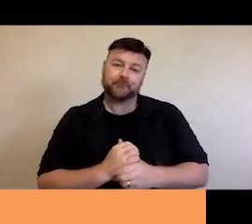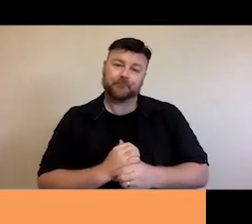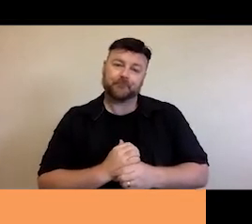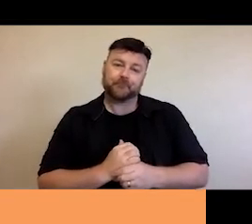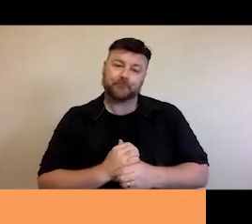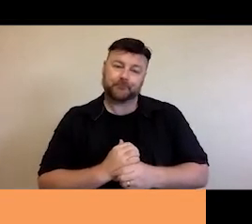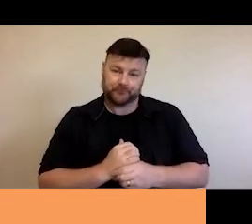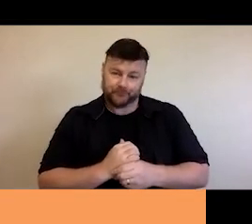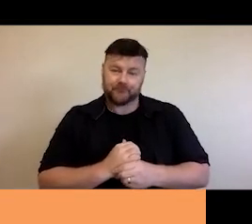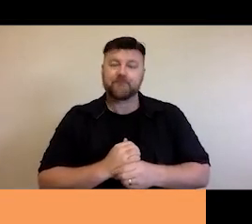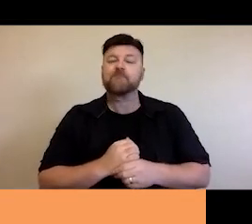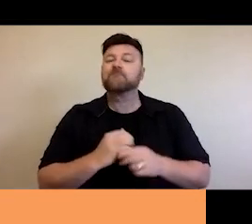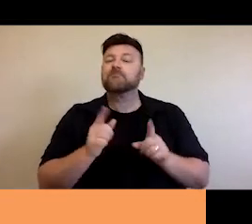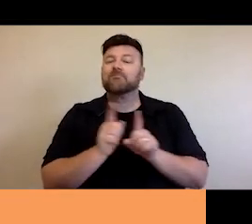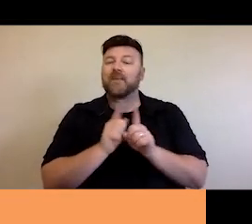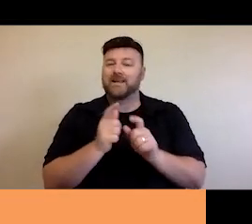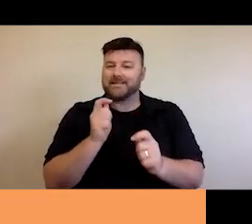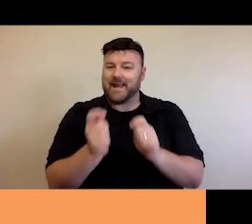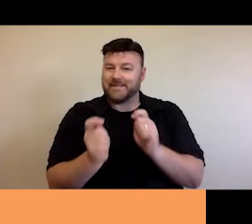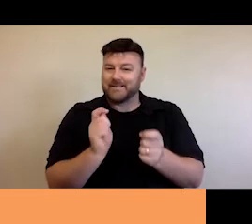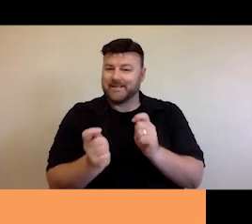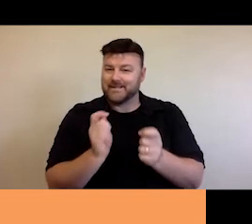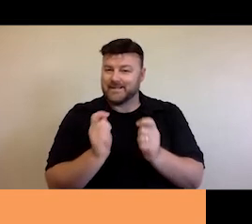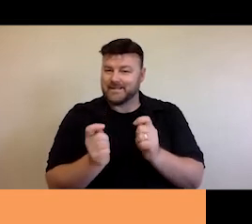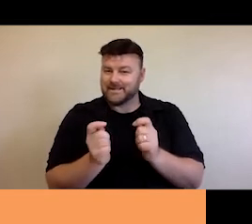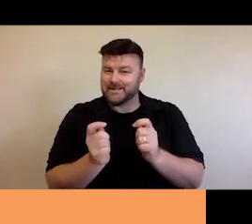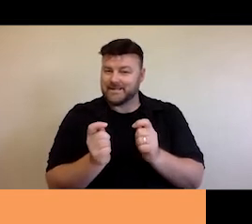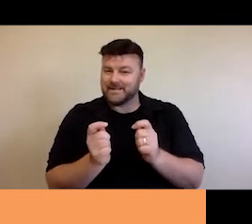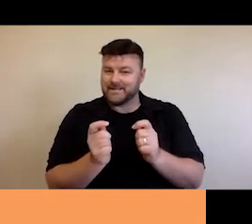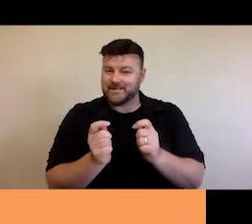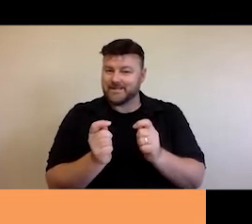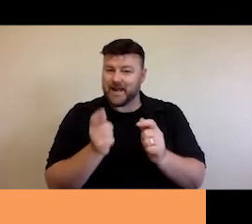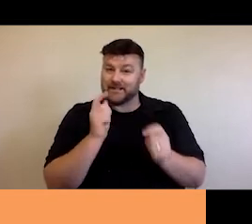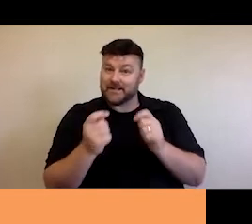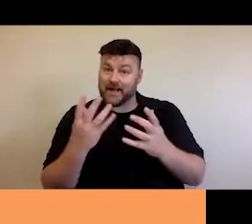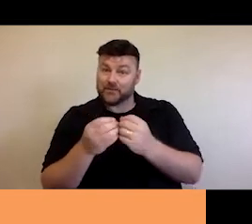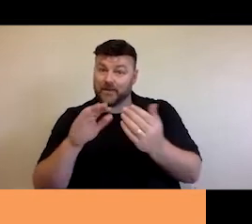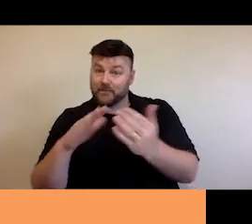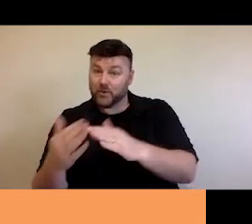Step 3 - stress-test your ideas. Stress-test them against your community, against your partners, against your team, against